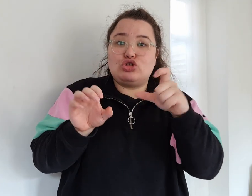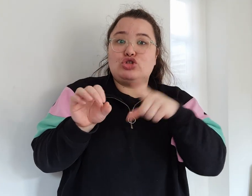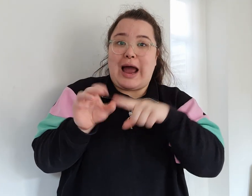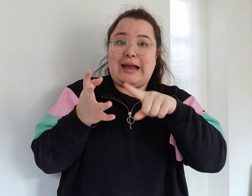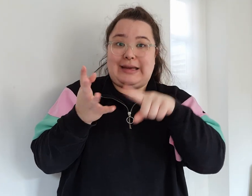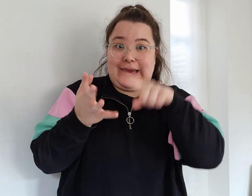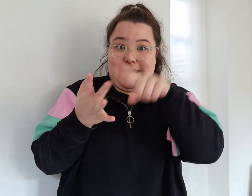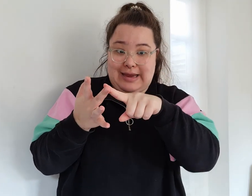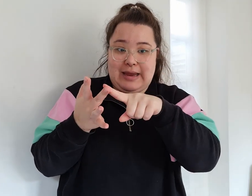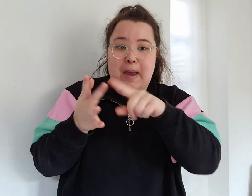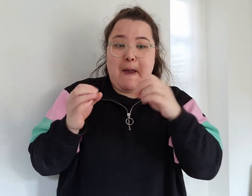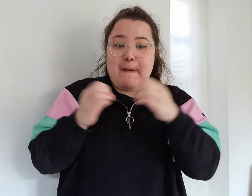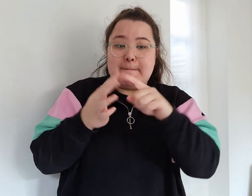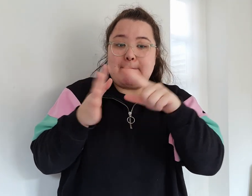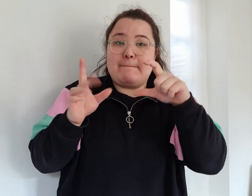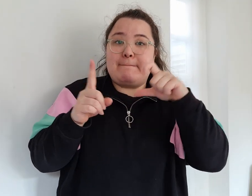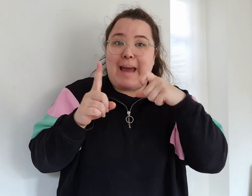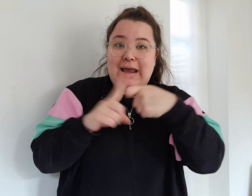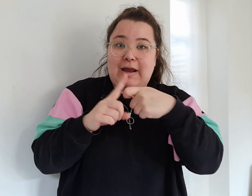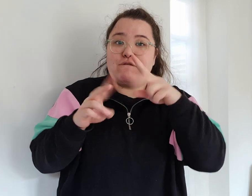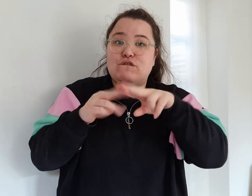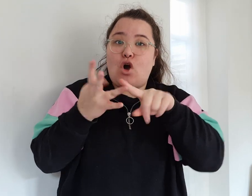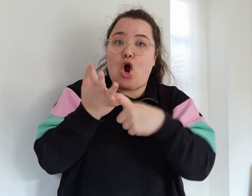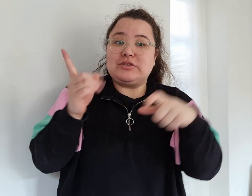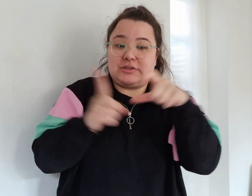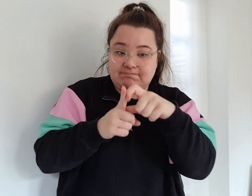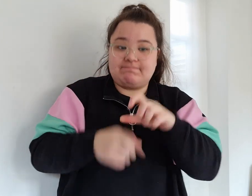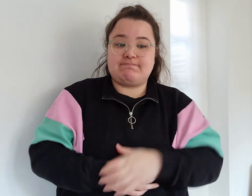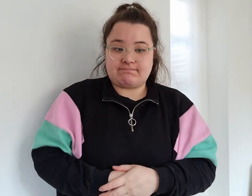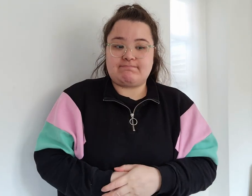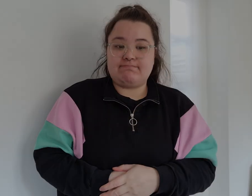BSL Interpretation is available for each streamed performance.